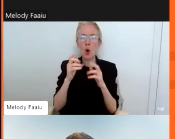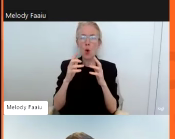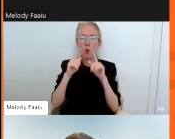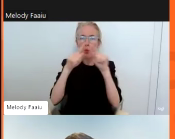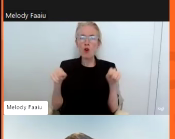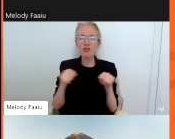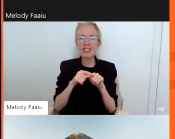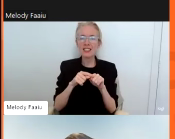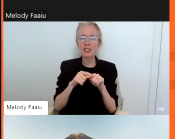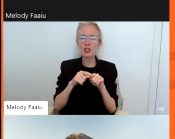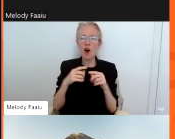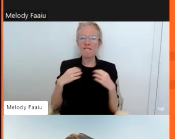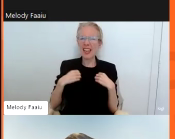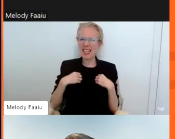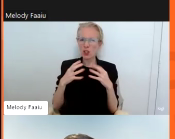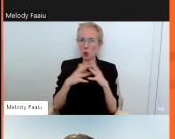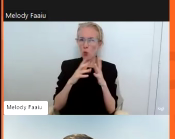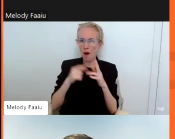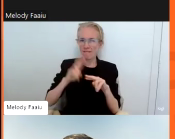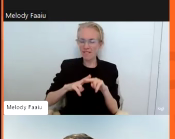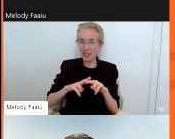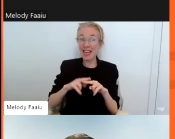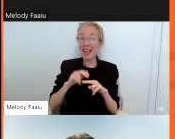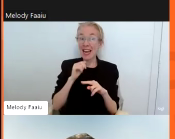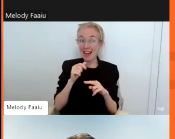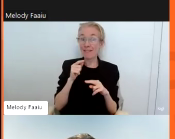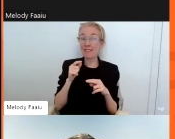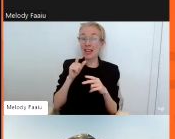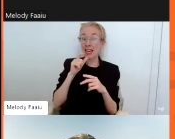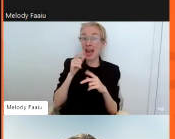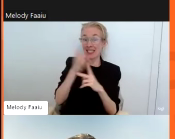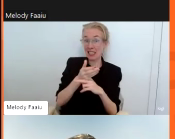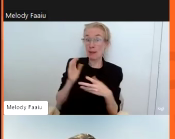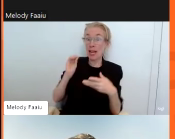critical features in a building, so fire protection, emergency lighting